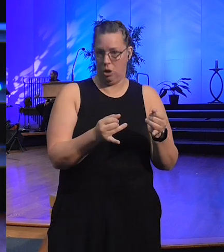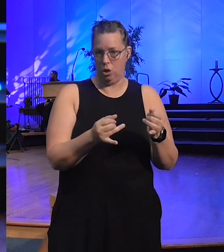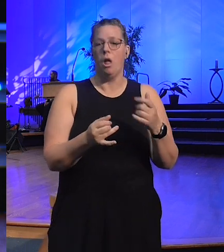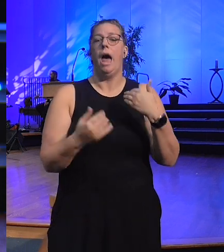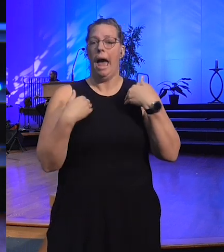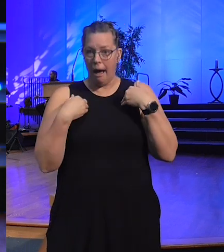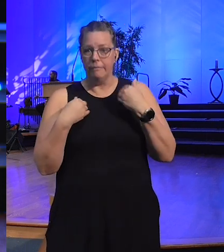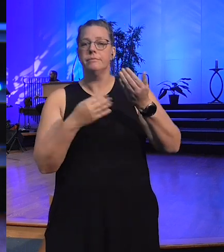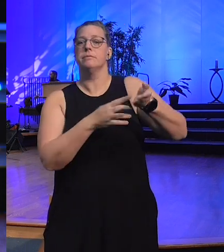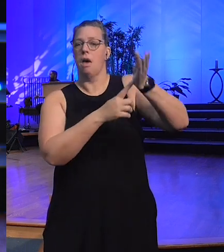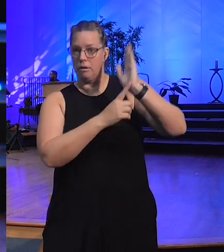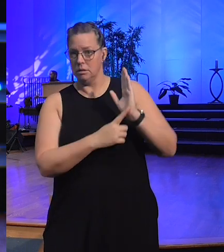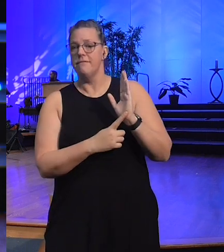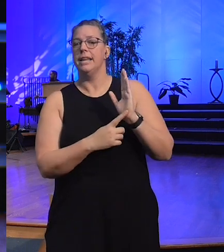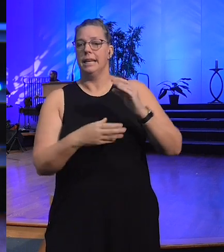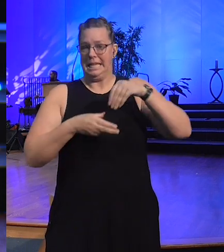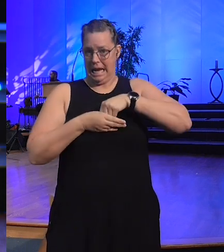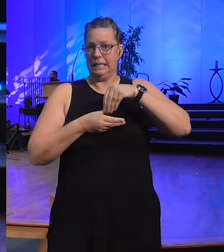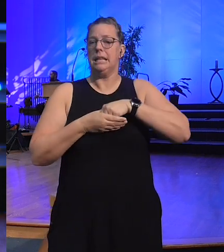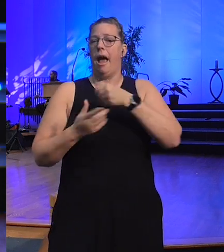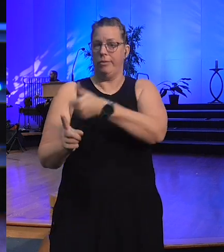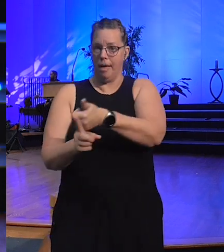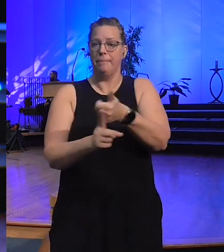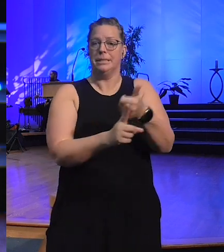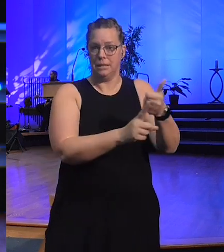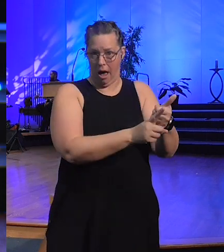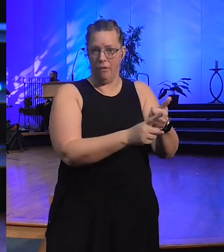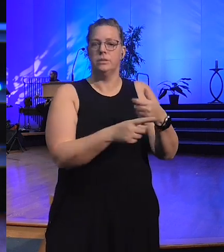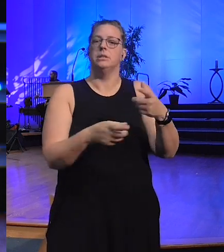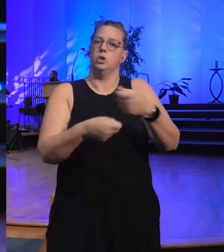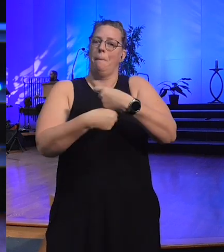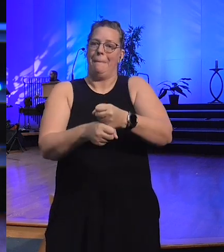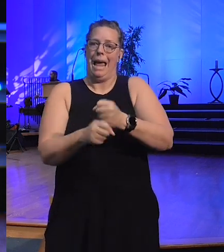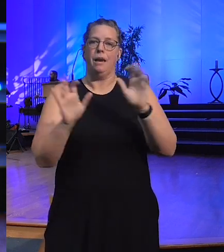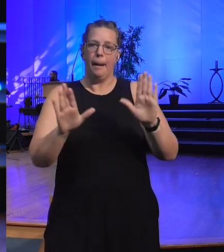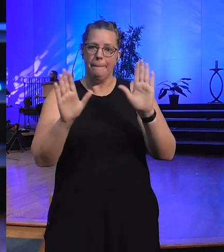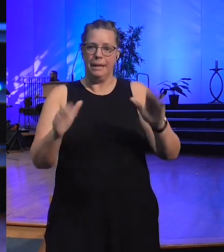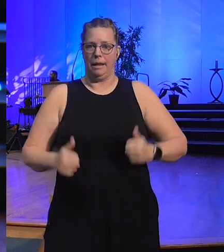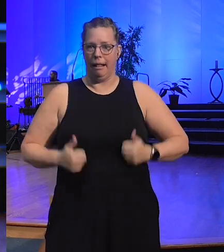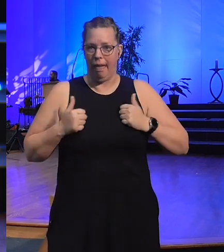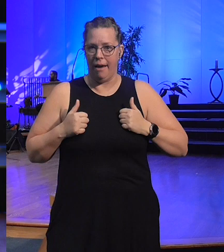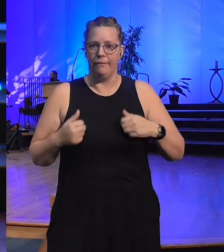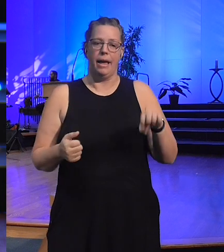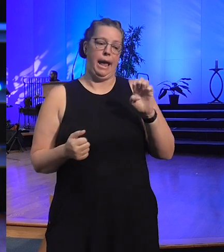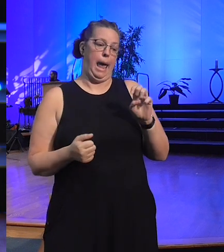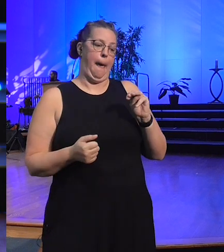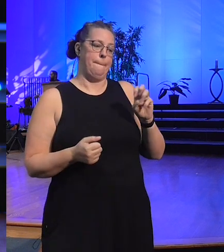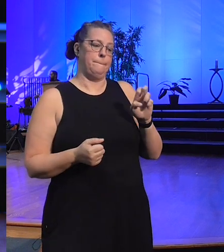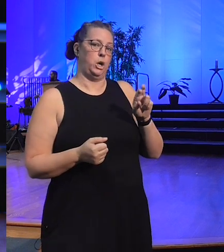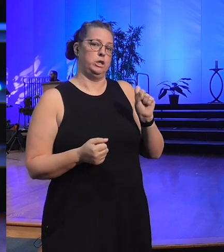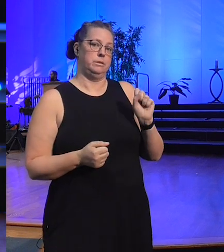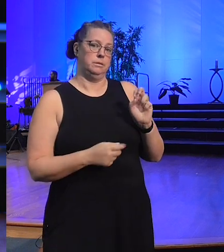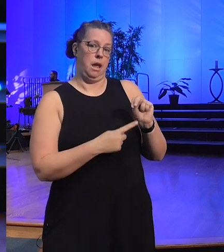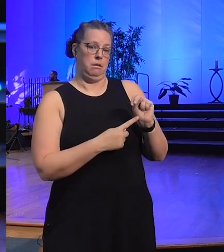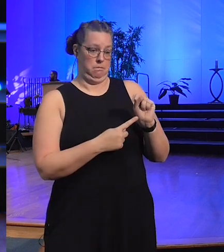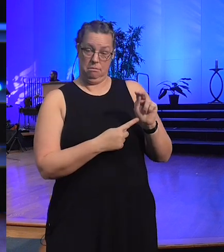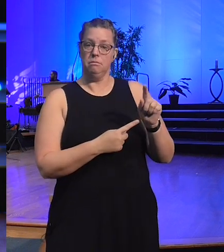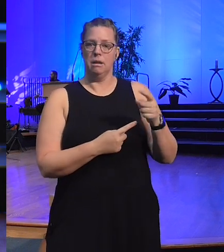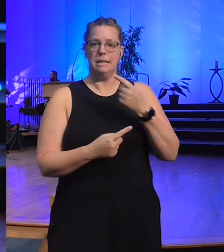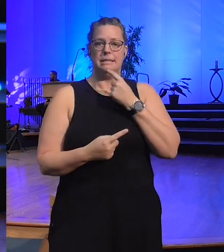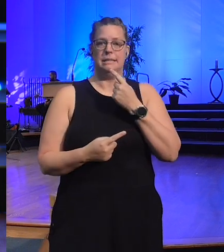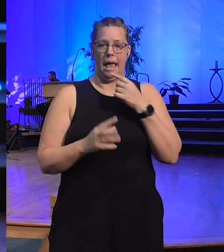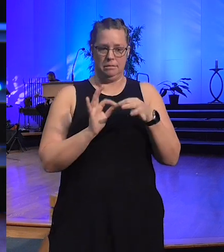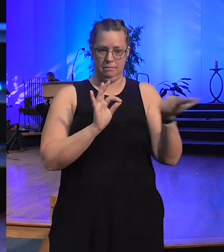use it to create an amazing life Emerson said Beware when God lets loose a thinker